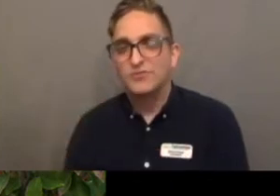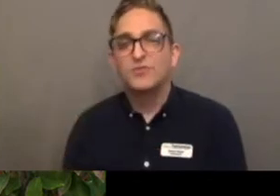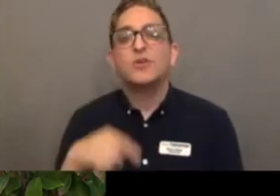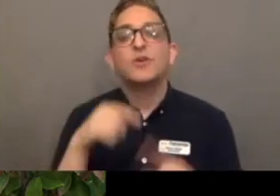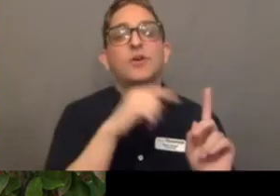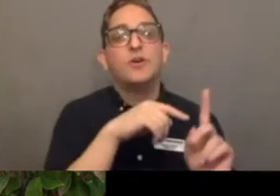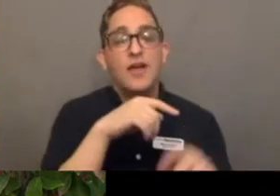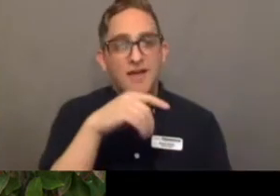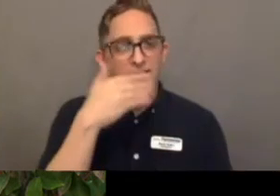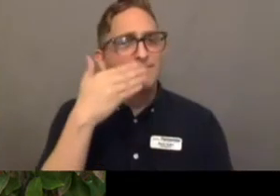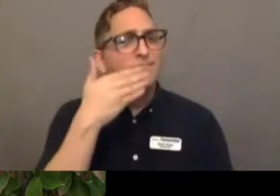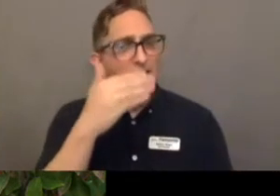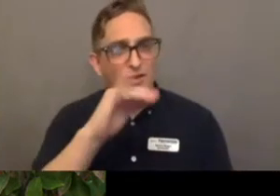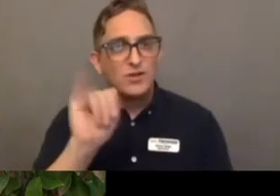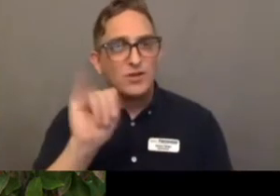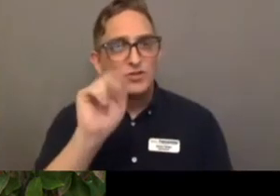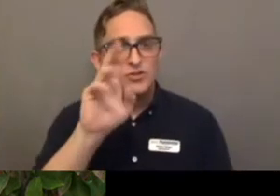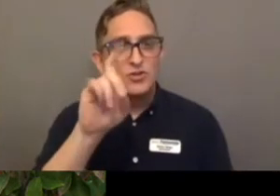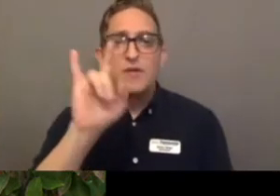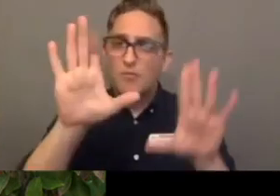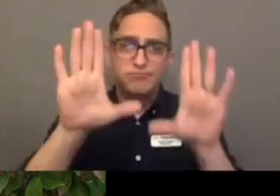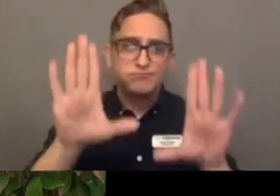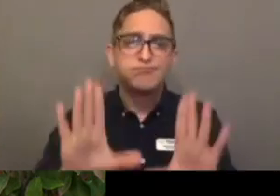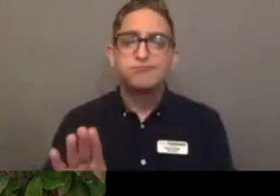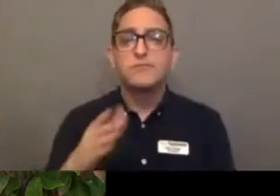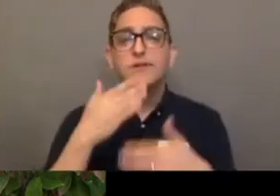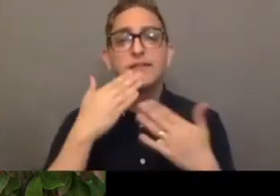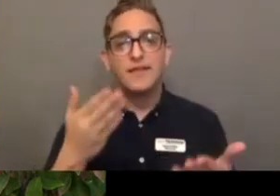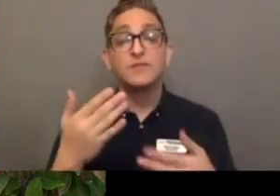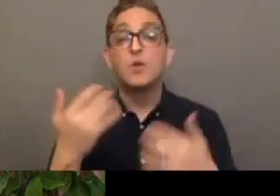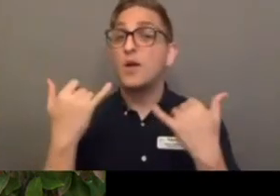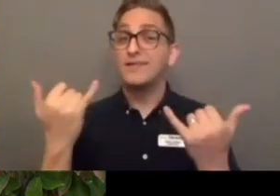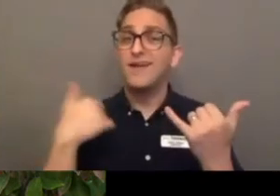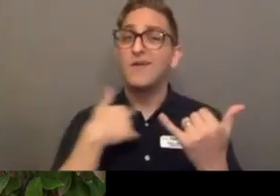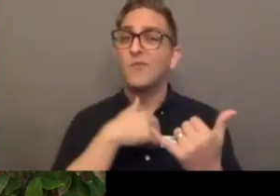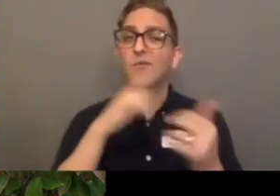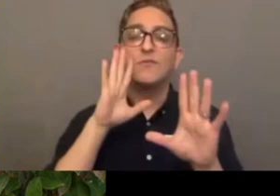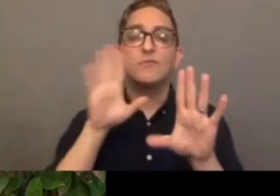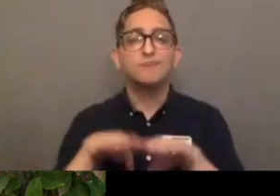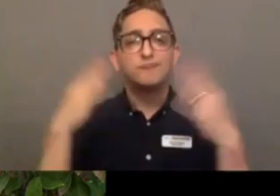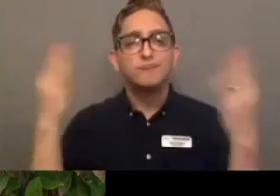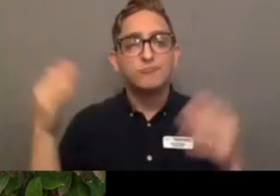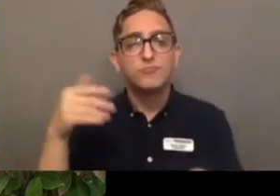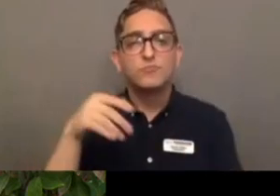Amazing talk. Right now we're going to go ahead and open up our Q and A. As an attendee